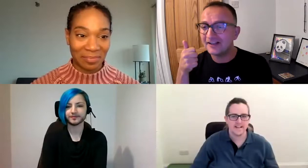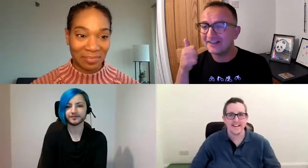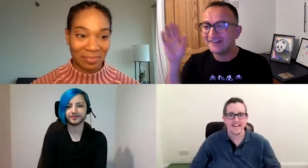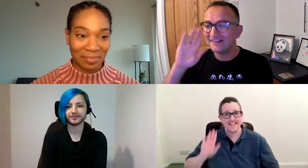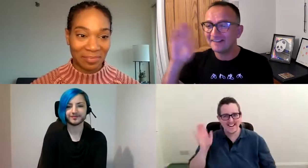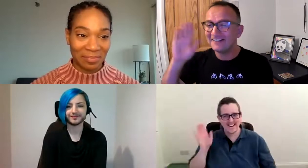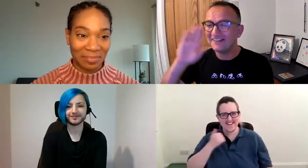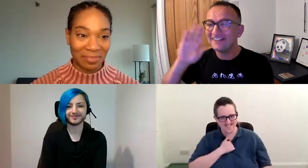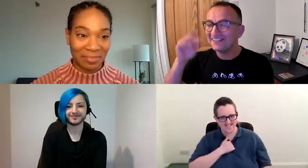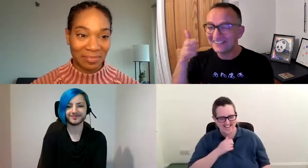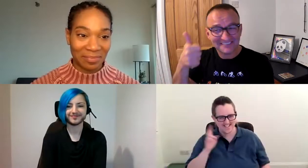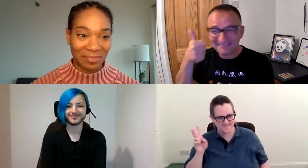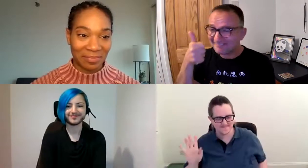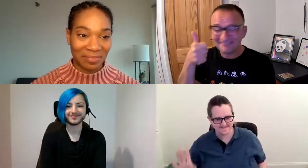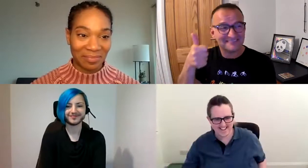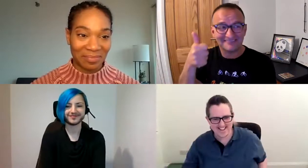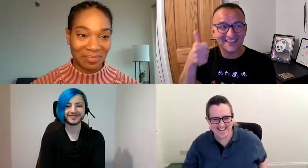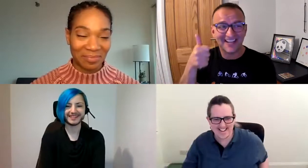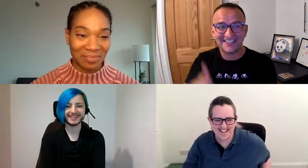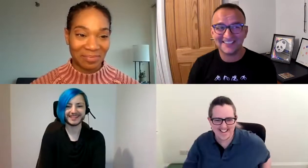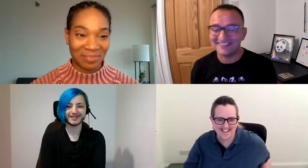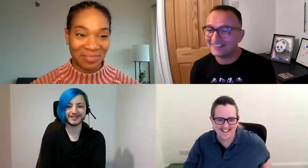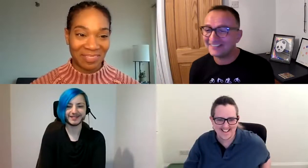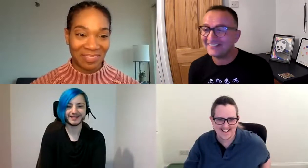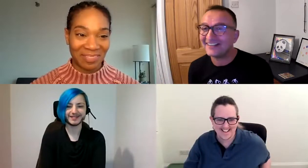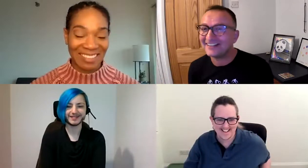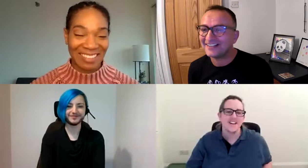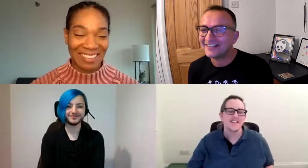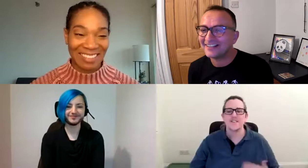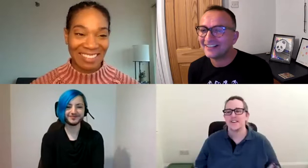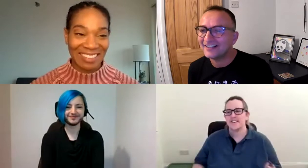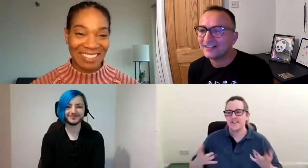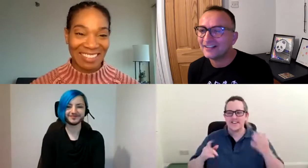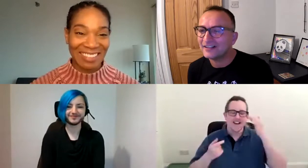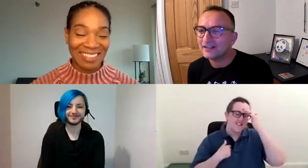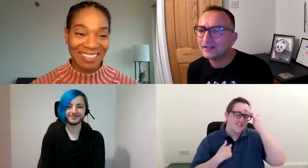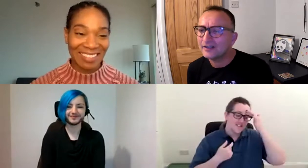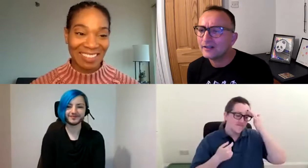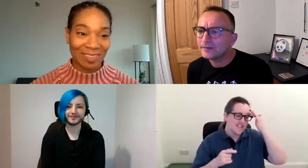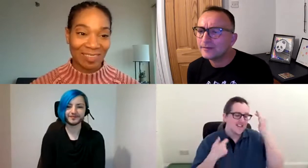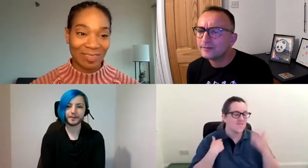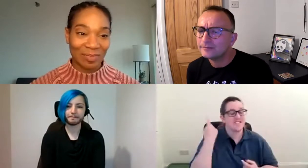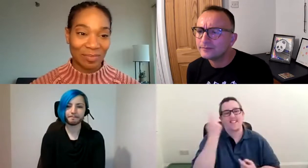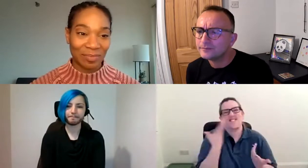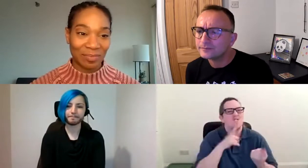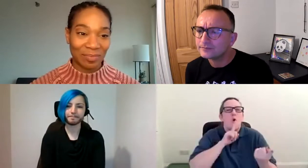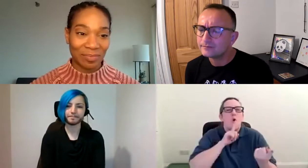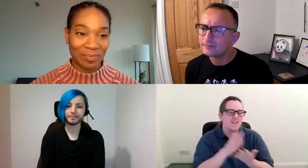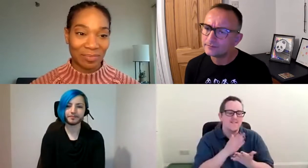else. I was just thinking in terms of the glossary, of_course, we would want to grow the glossary and